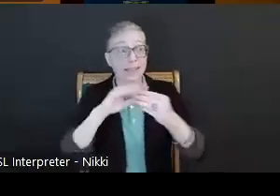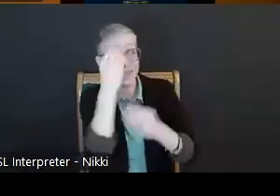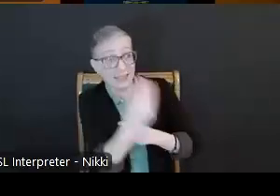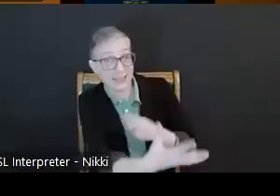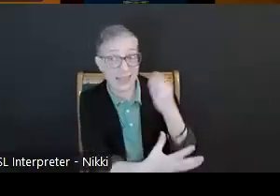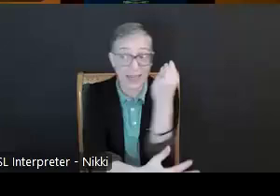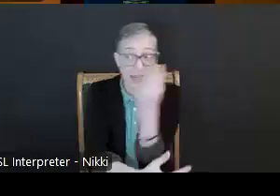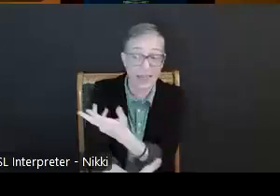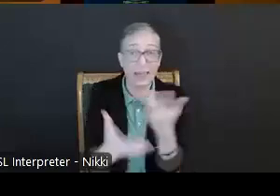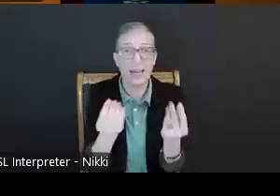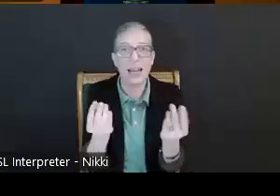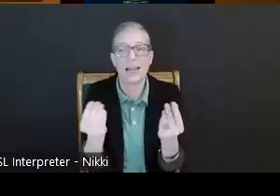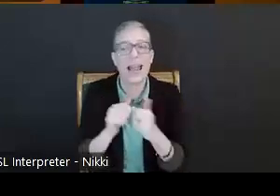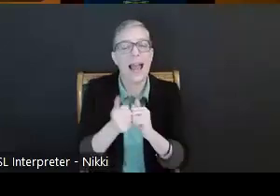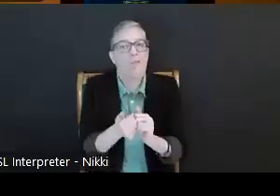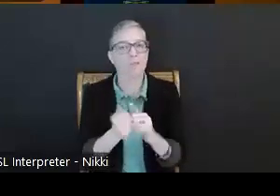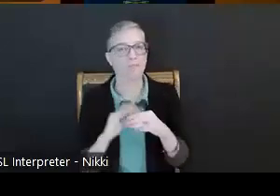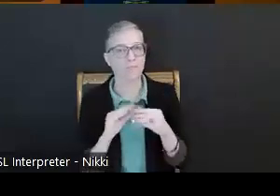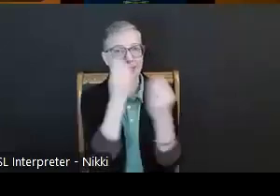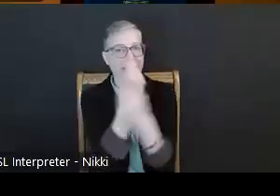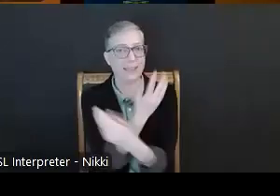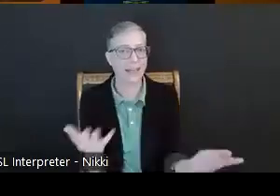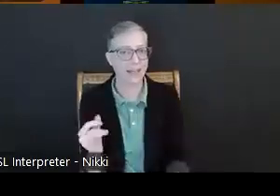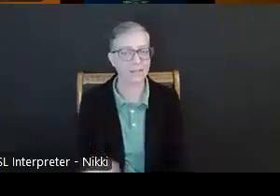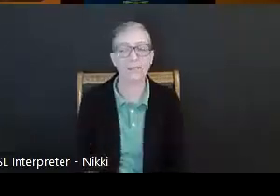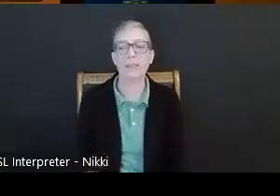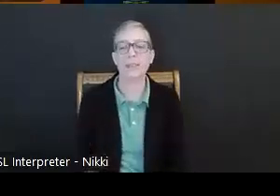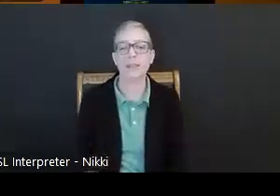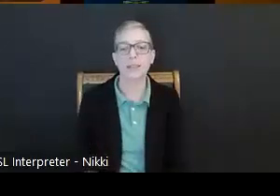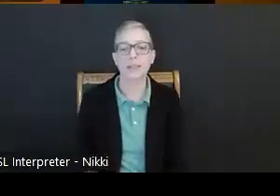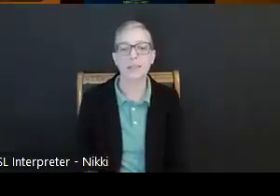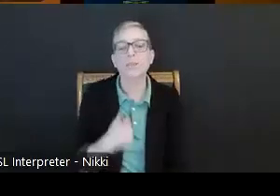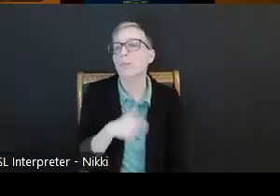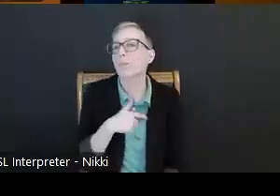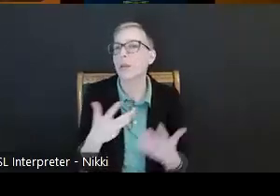and aging and again just to kind of reiterate giving the opportunity for one or the other to